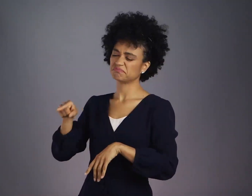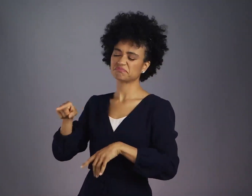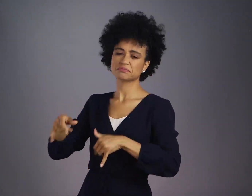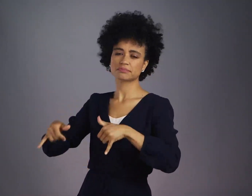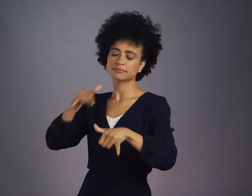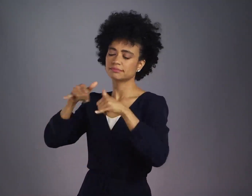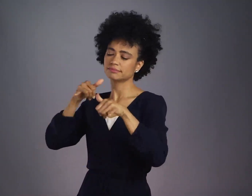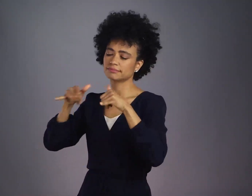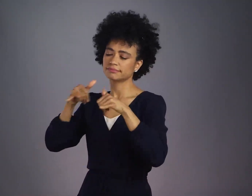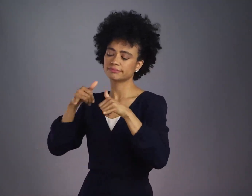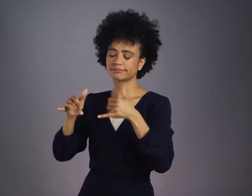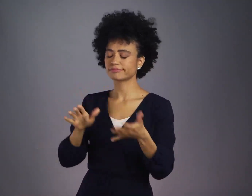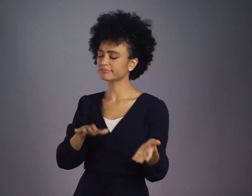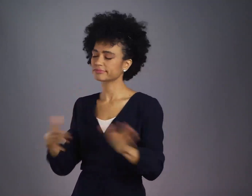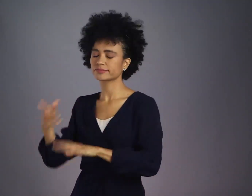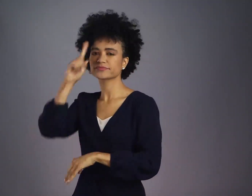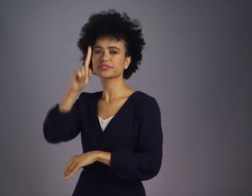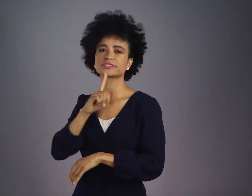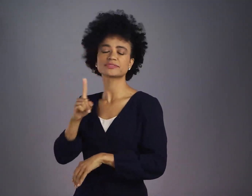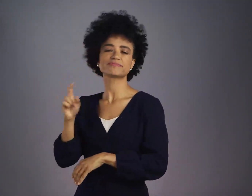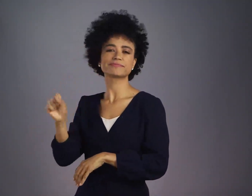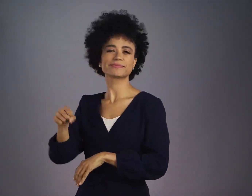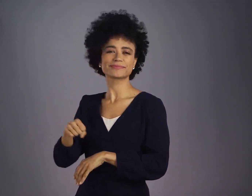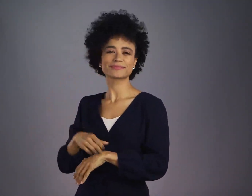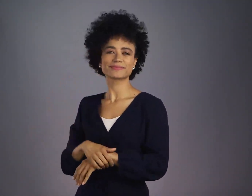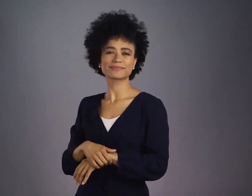Everybody had given them up. Defeat seemed certain.